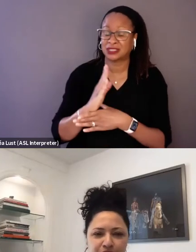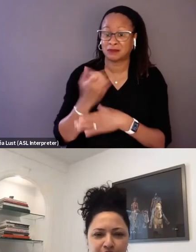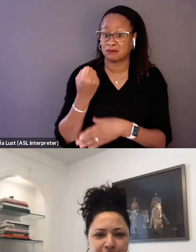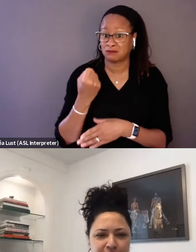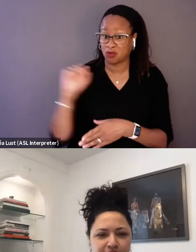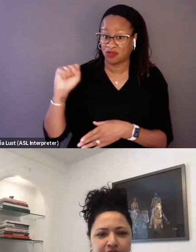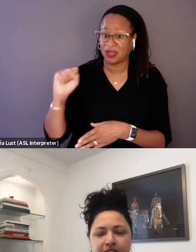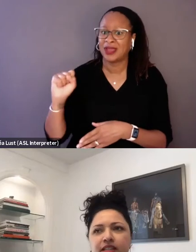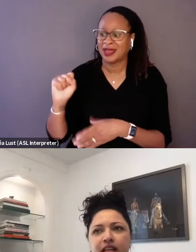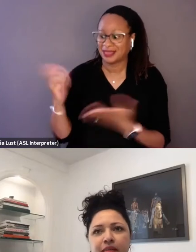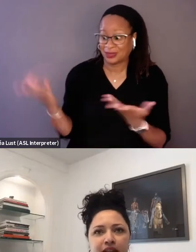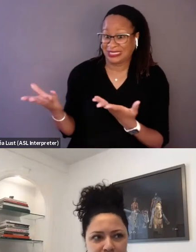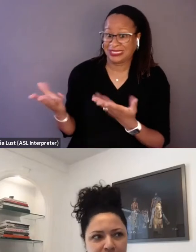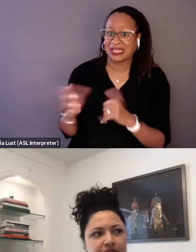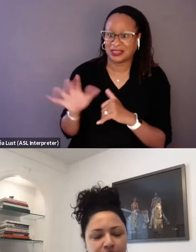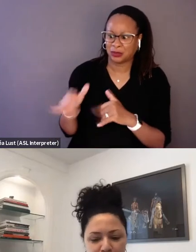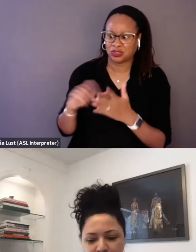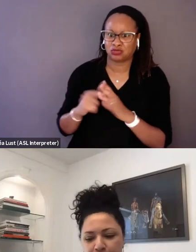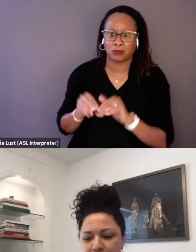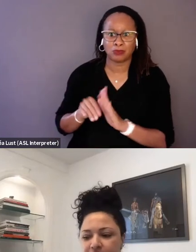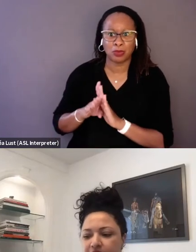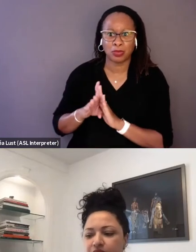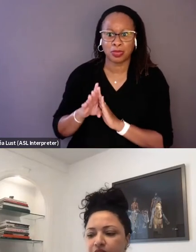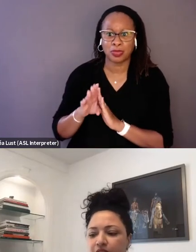starting to gain steam and in the '60s the homophobia that continues.